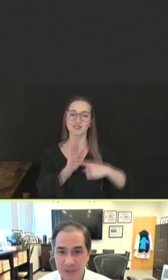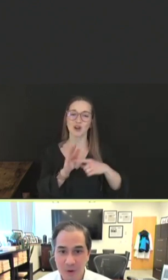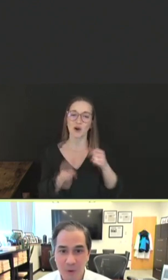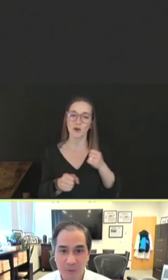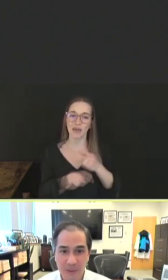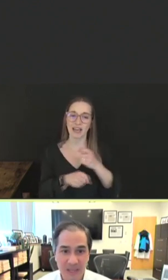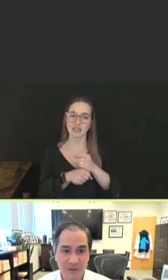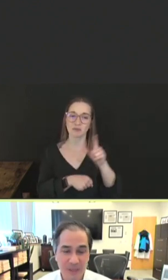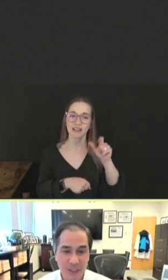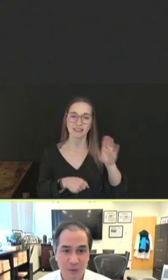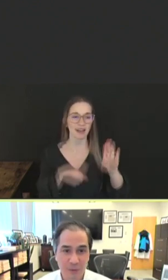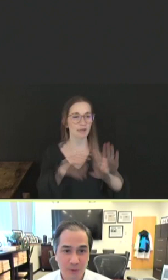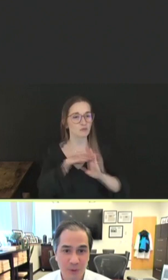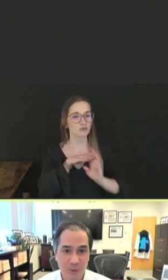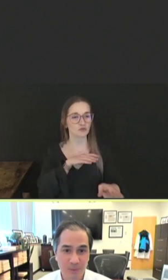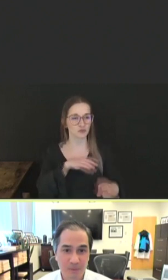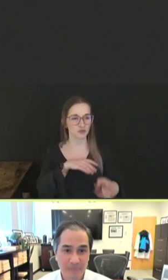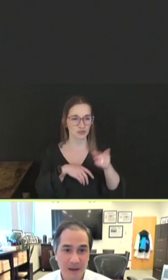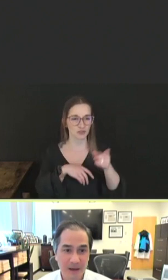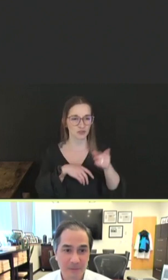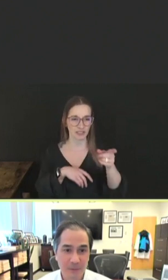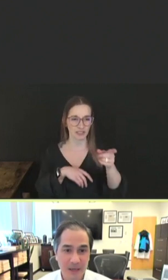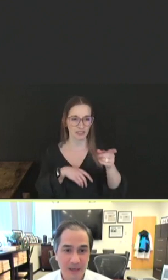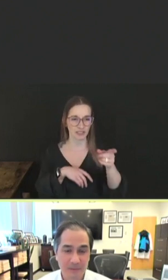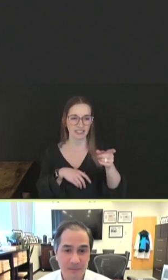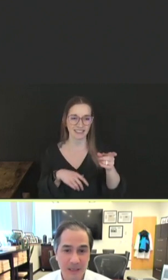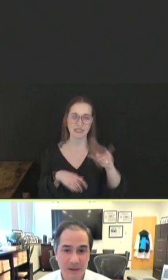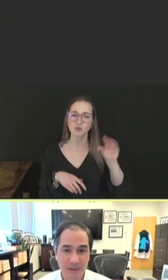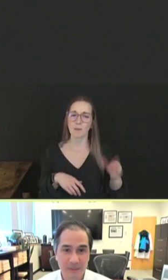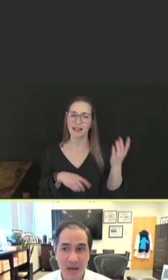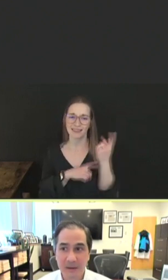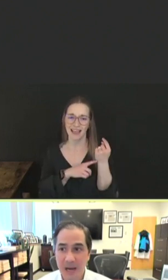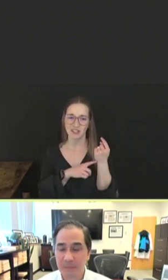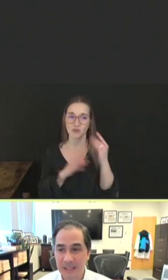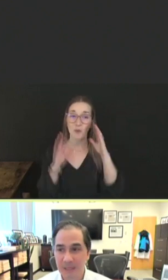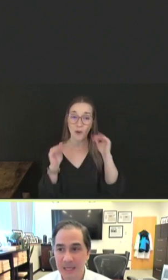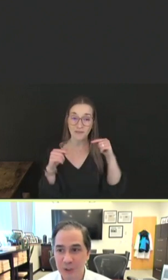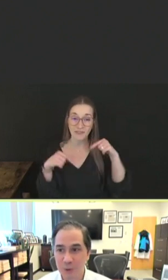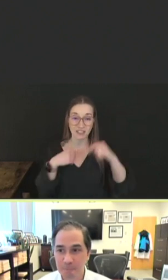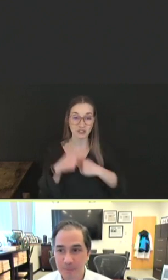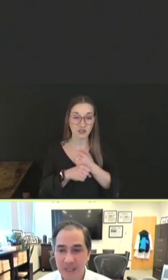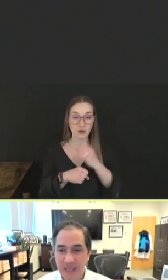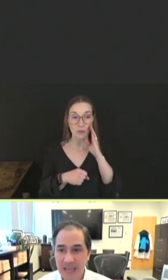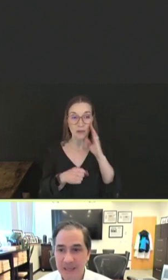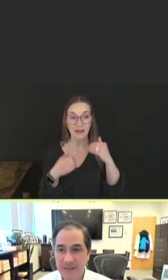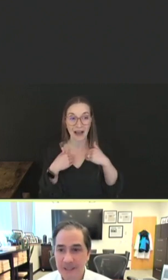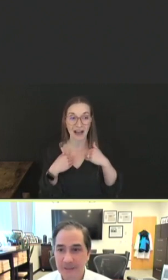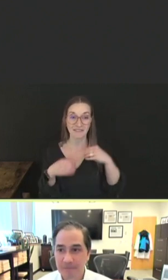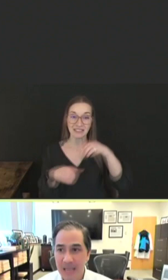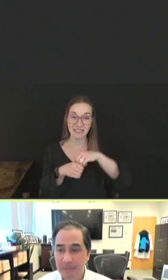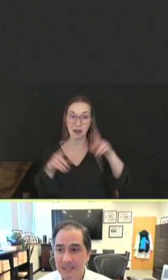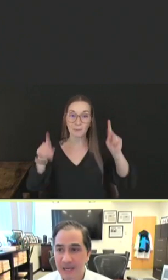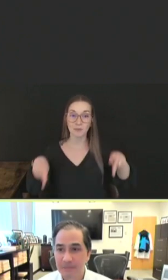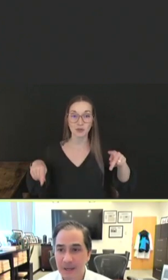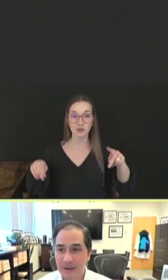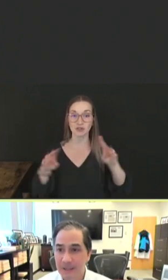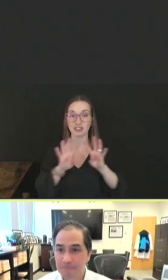Hopefully we'll have a picture for you soon not being done by Zoom. And happy to stop there and,